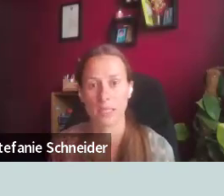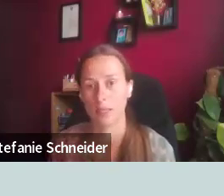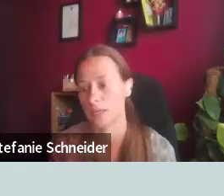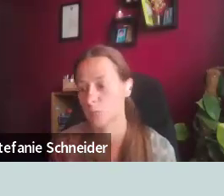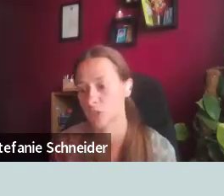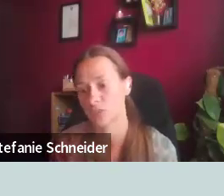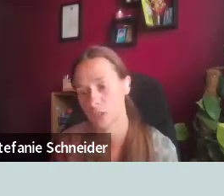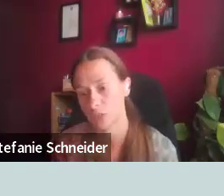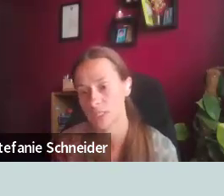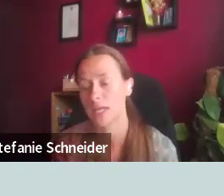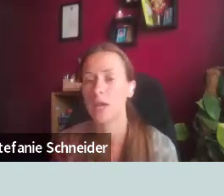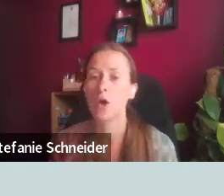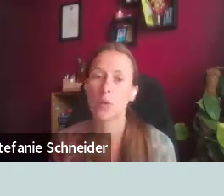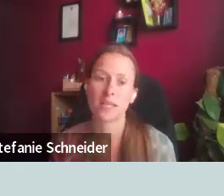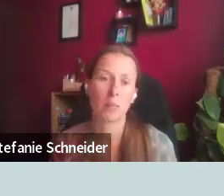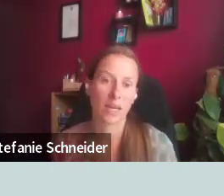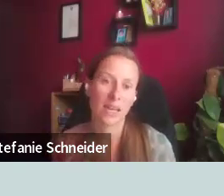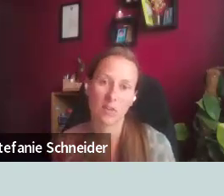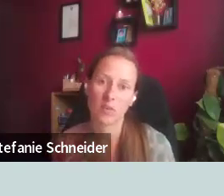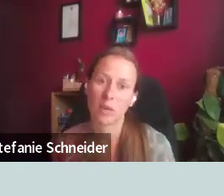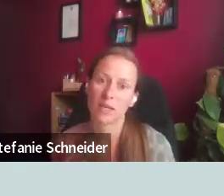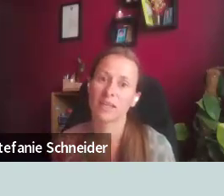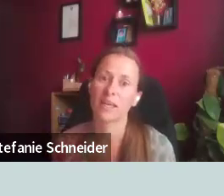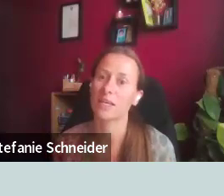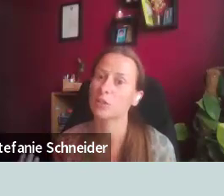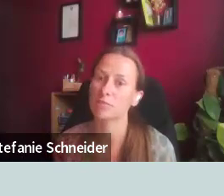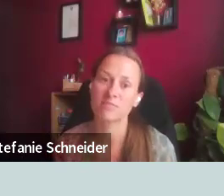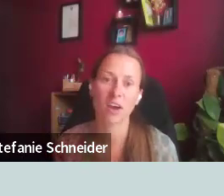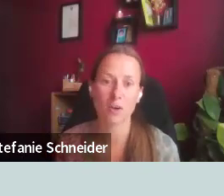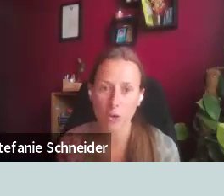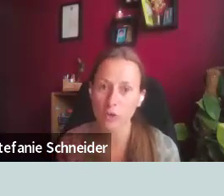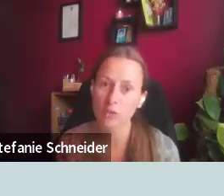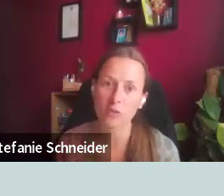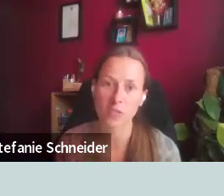submit an expression of interest where they then might get the feedback that they are not a